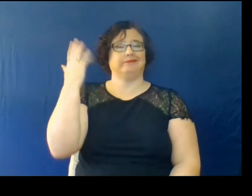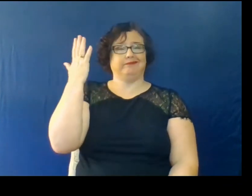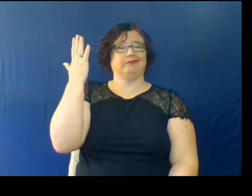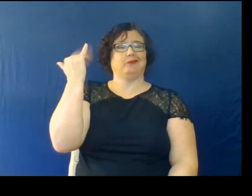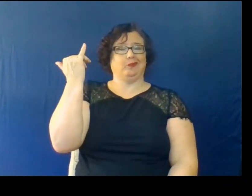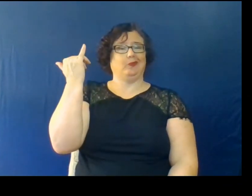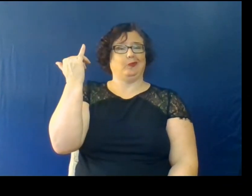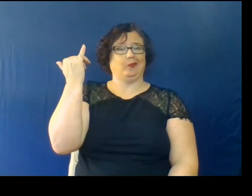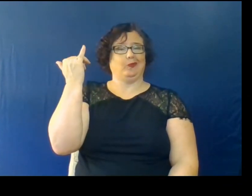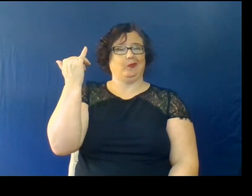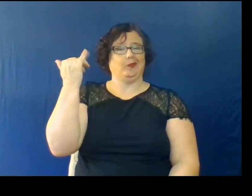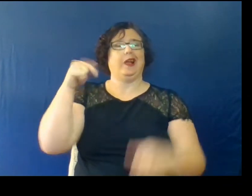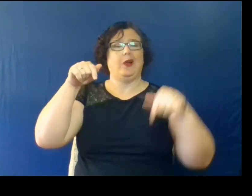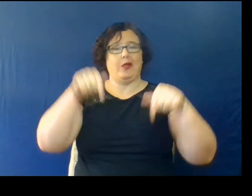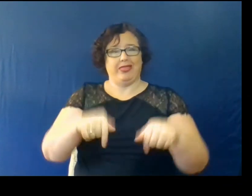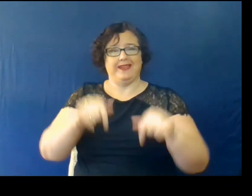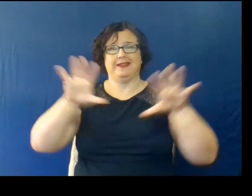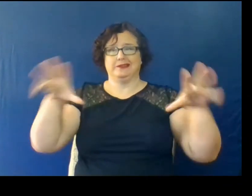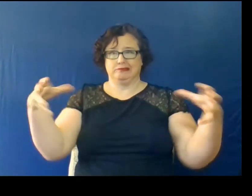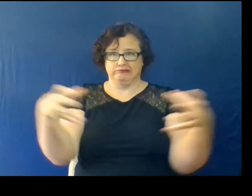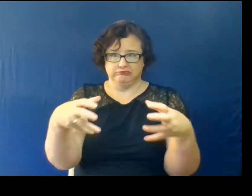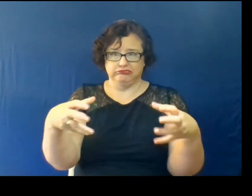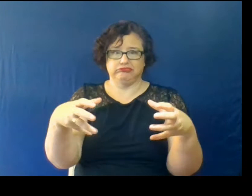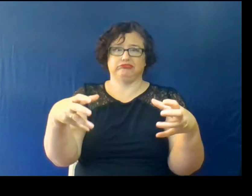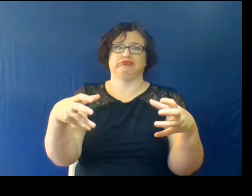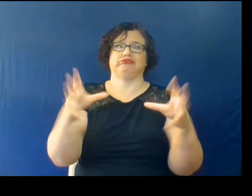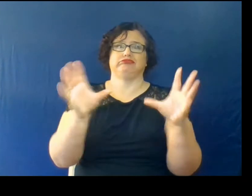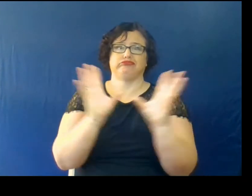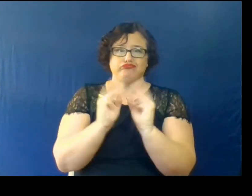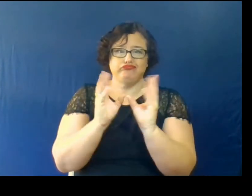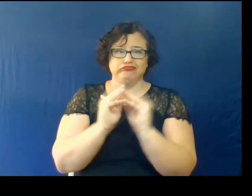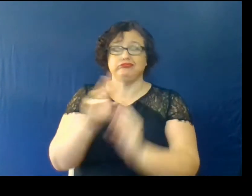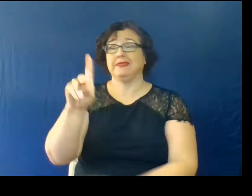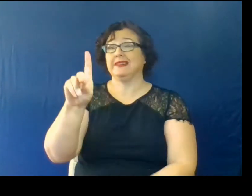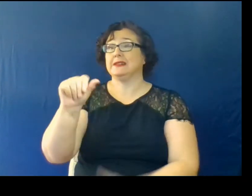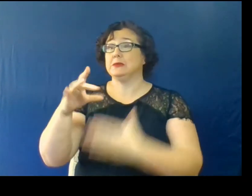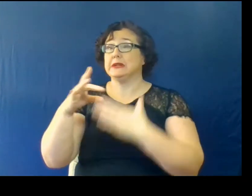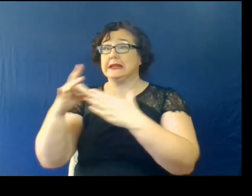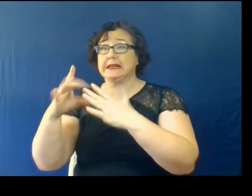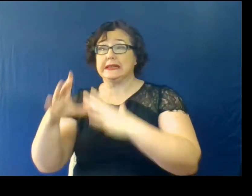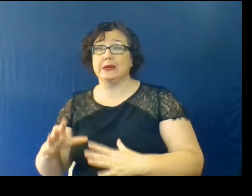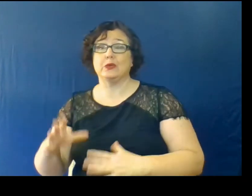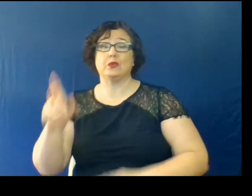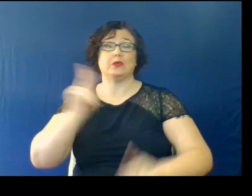to bring this group together, bring in disability leaders and people from the state office, to bring